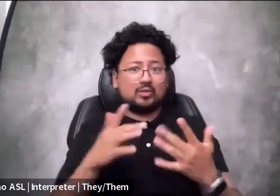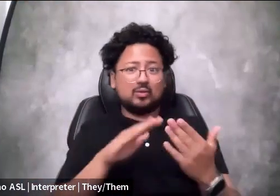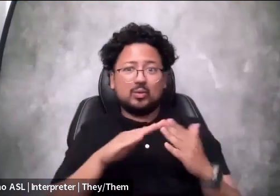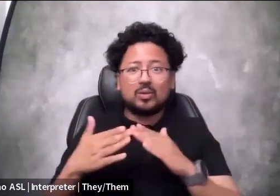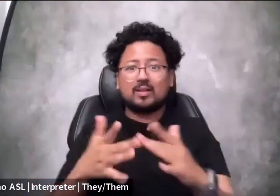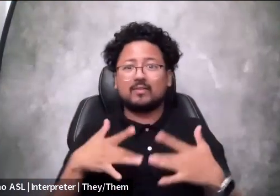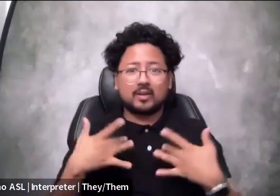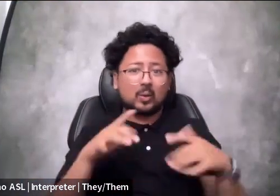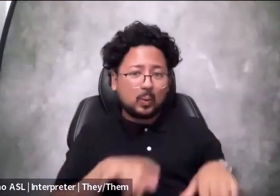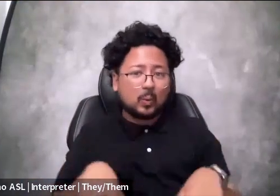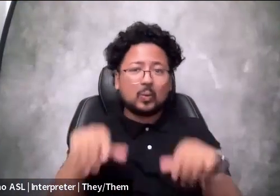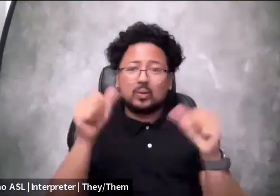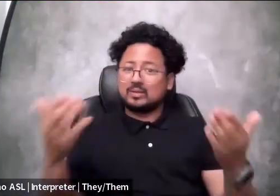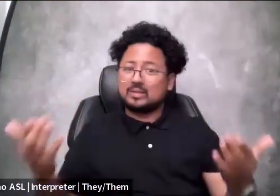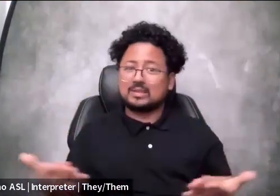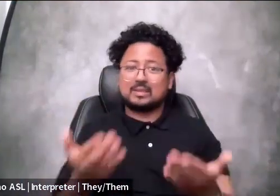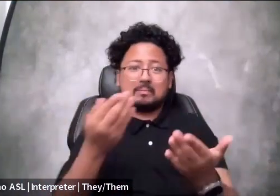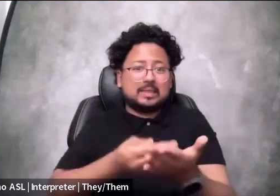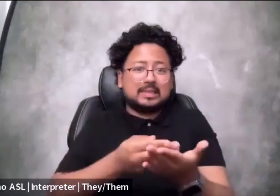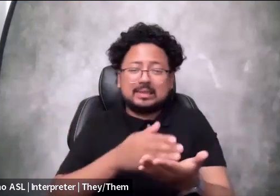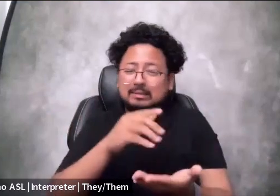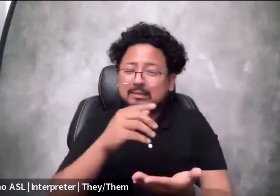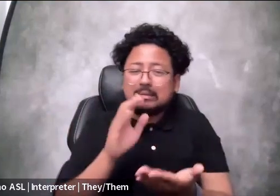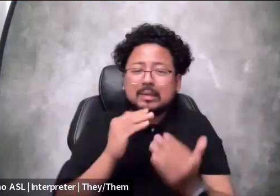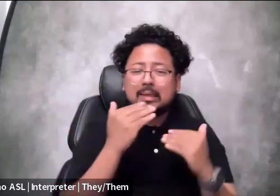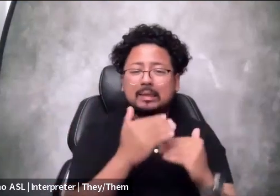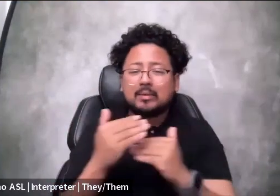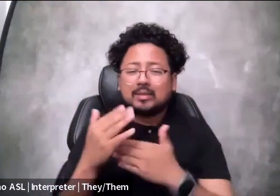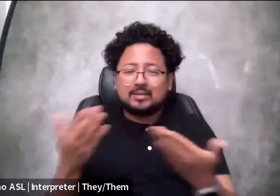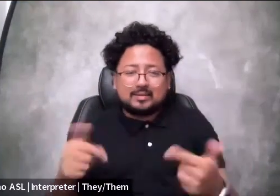and especially at the limited budget that the little org that could has.